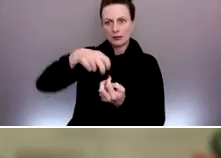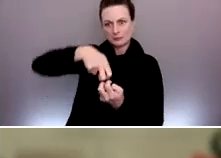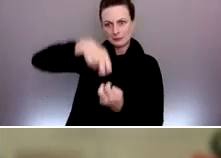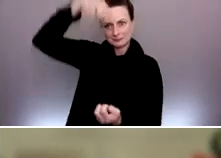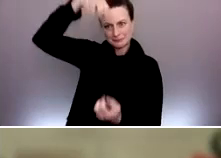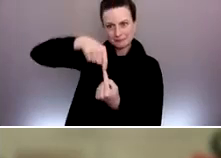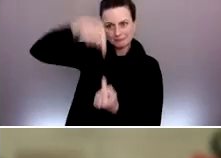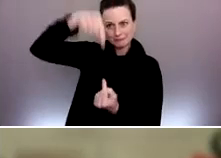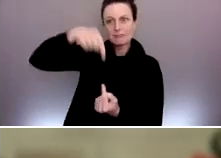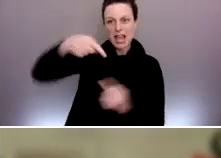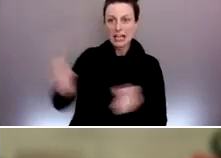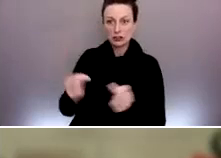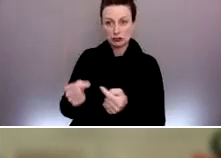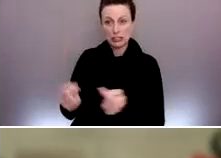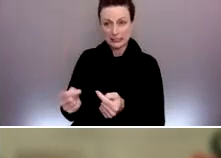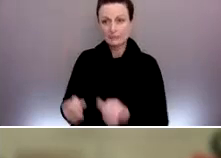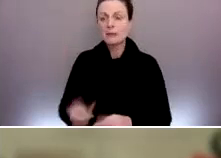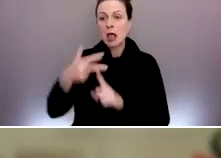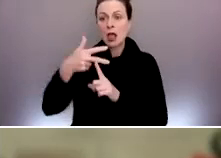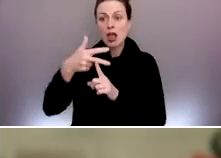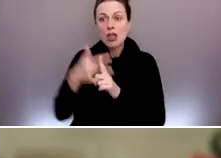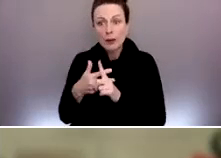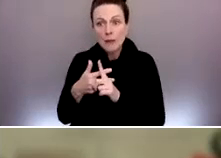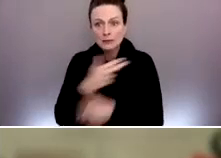Going through three months in the hospital, and rehabilitation,